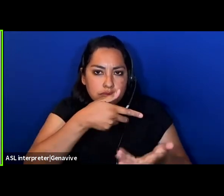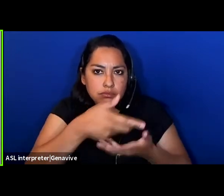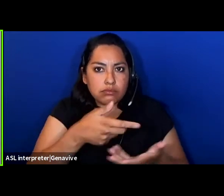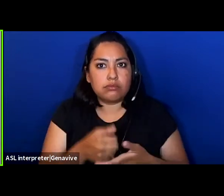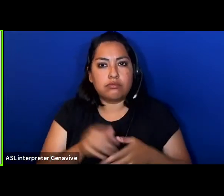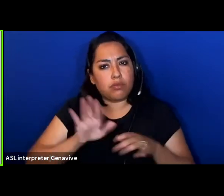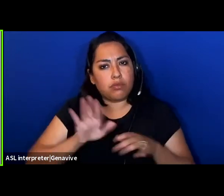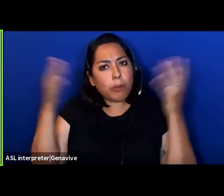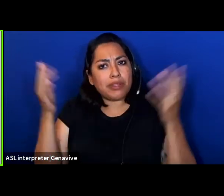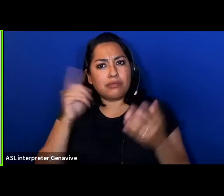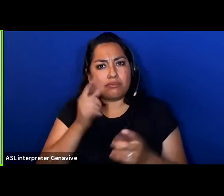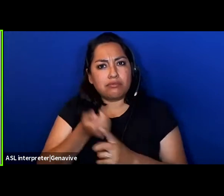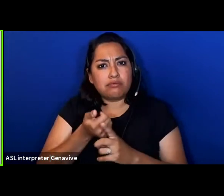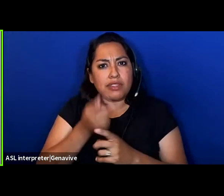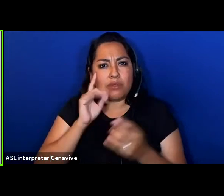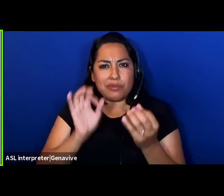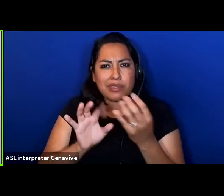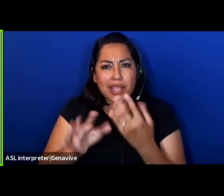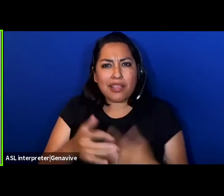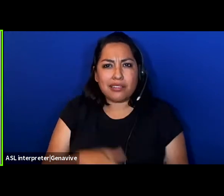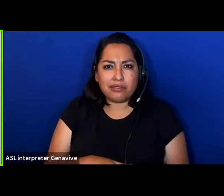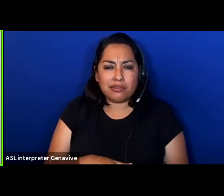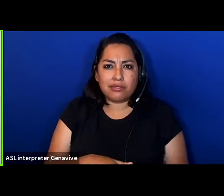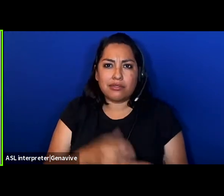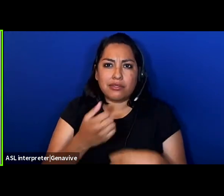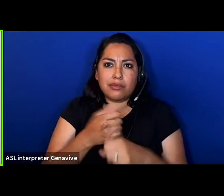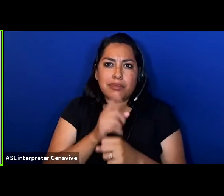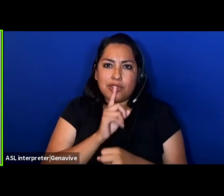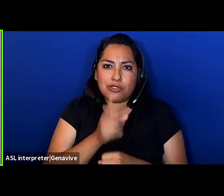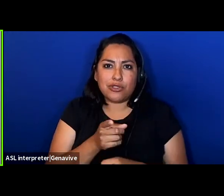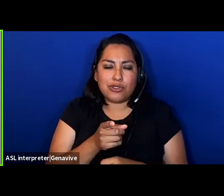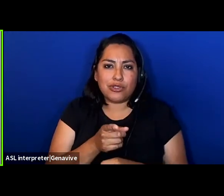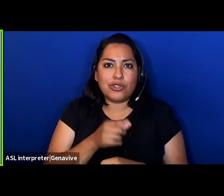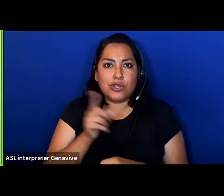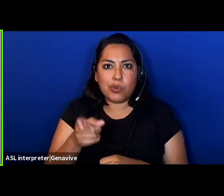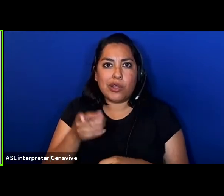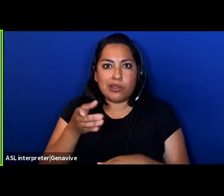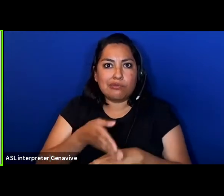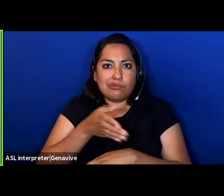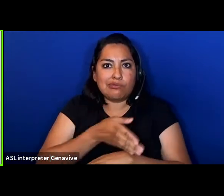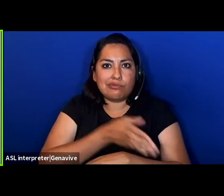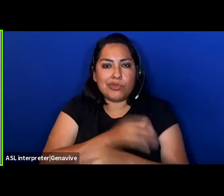as well so you are also progressing in your own career and growth and